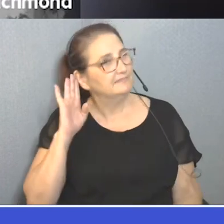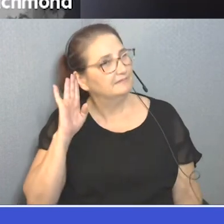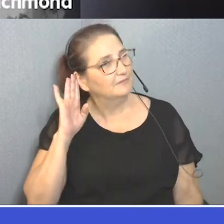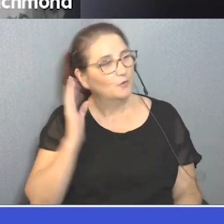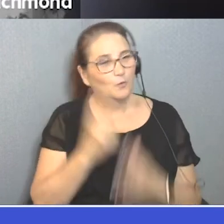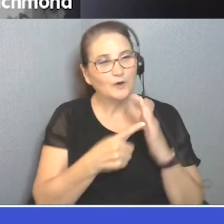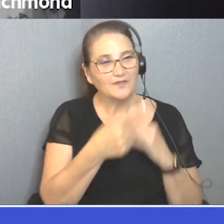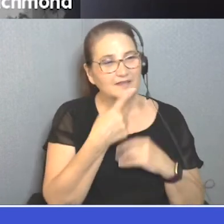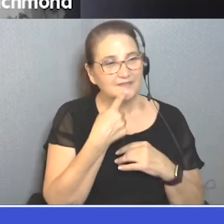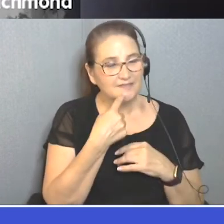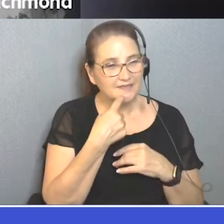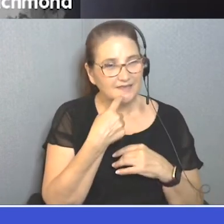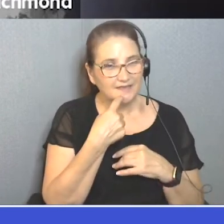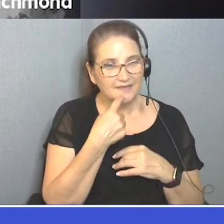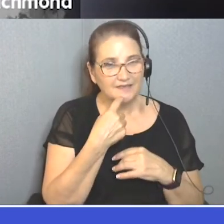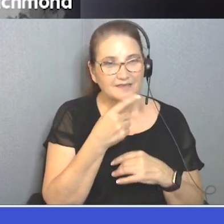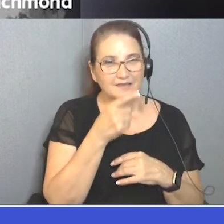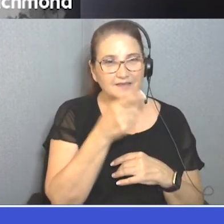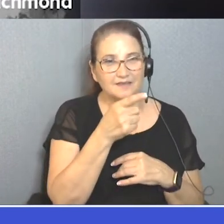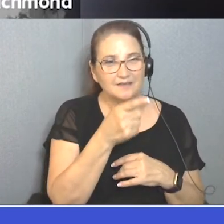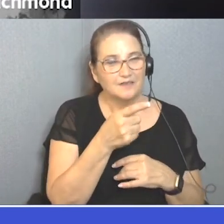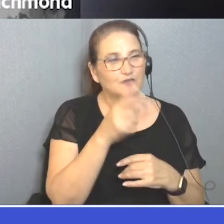to say. Build trust.